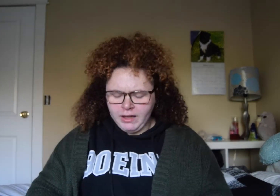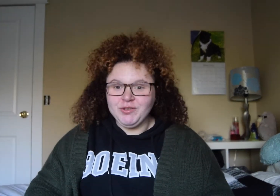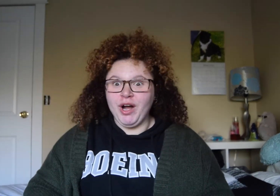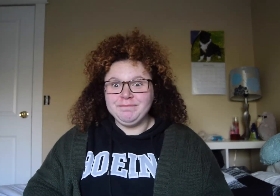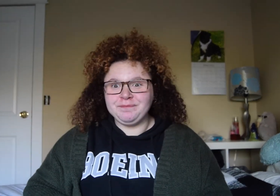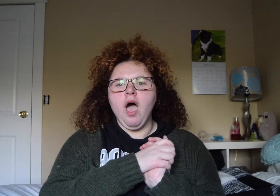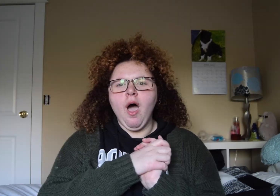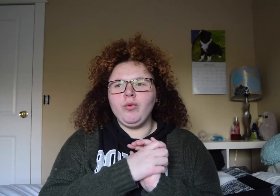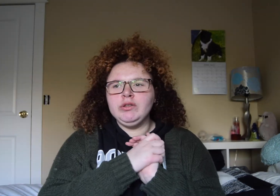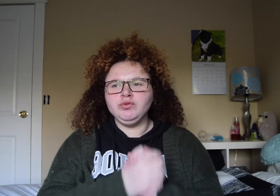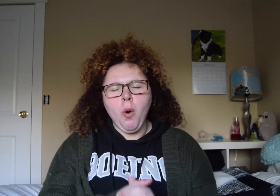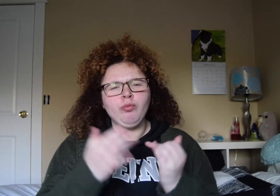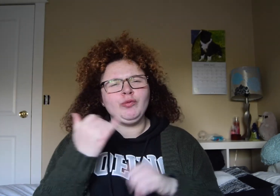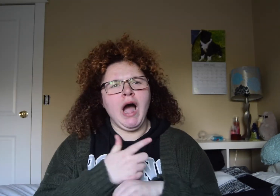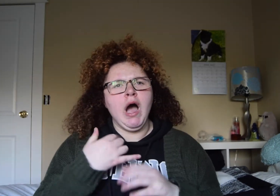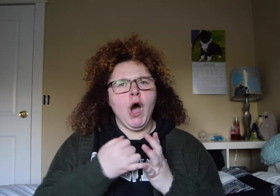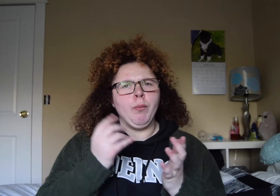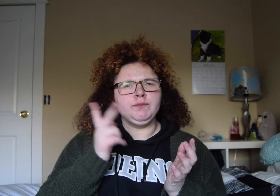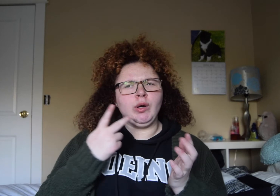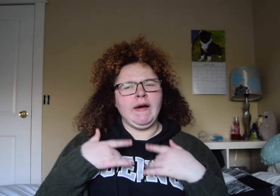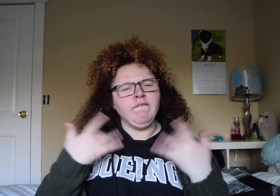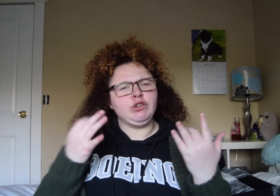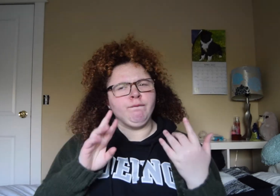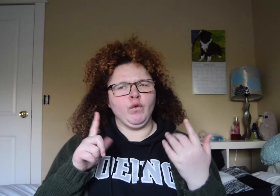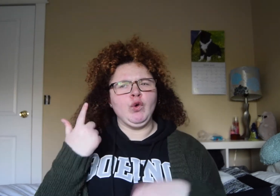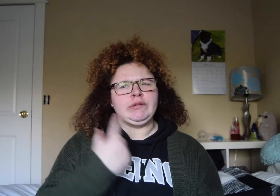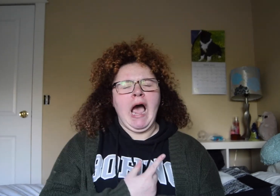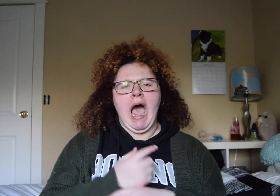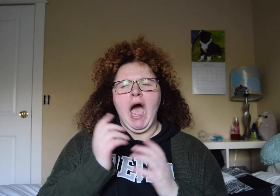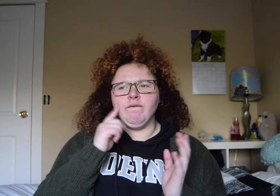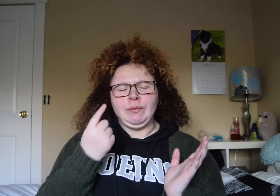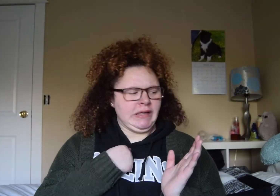So good! Okay so today was a pretty eventful day for me